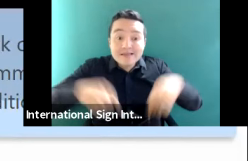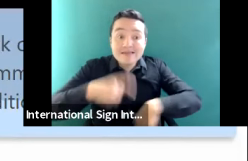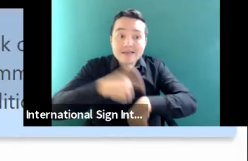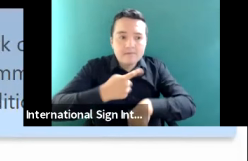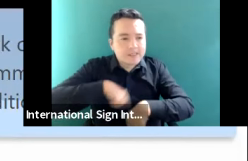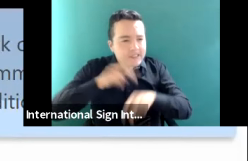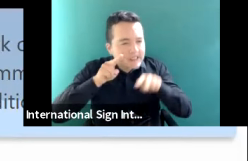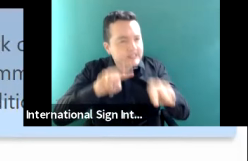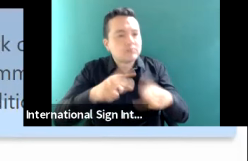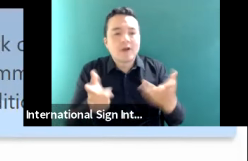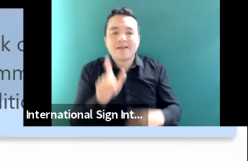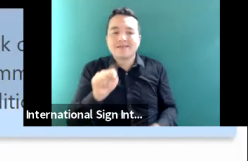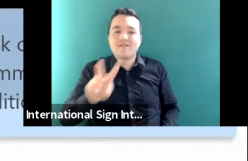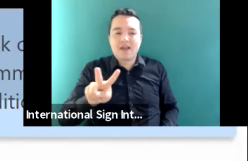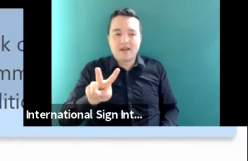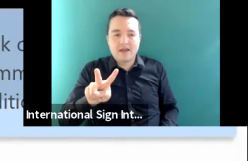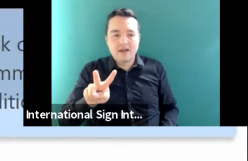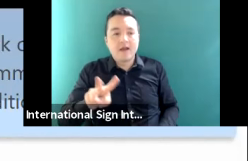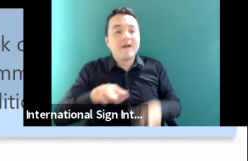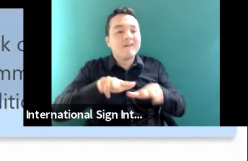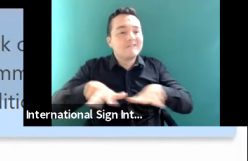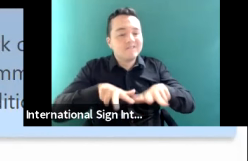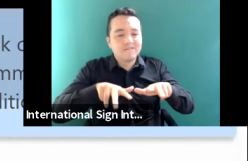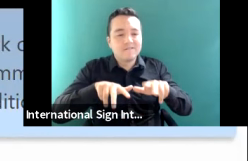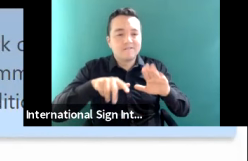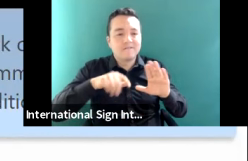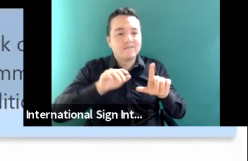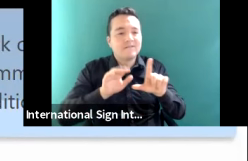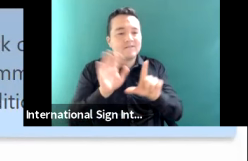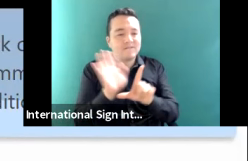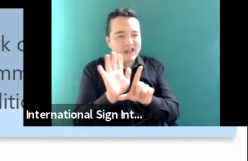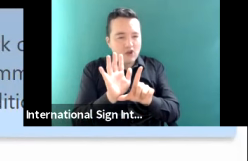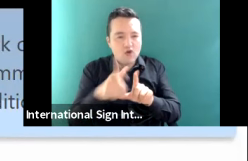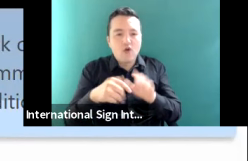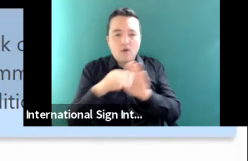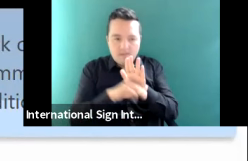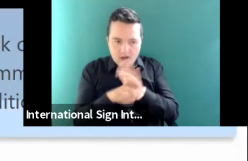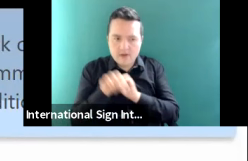As any other country, we still - - we have areas of improvement.